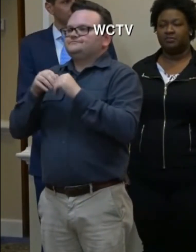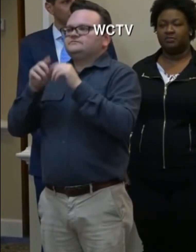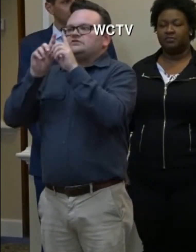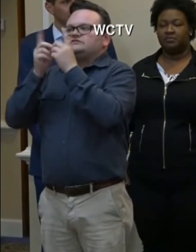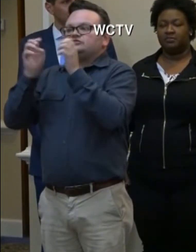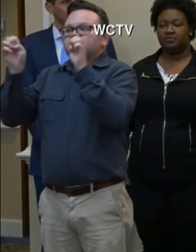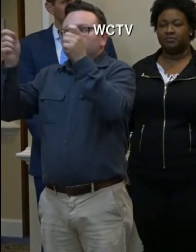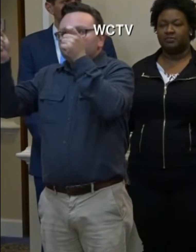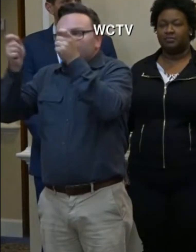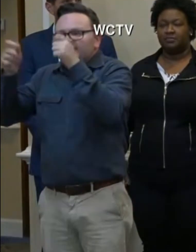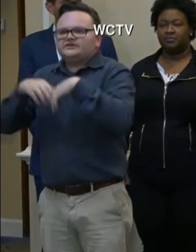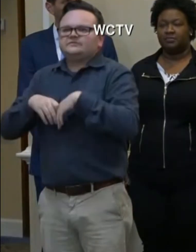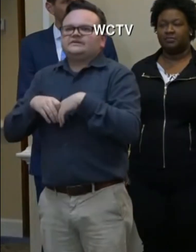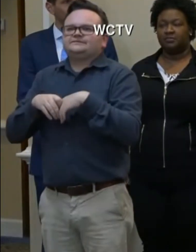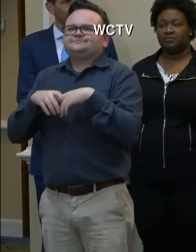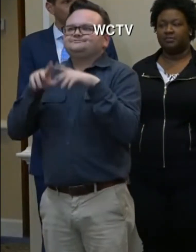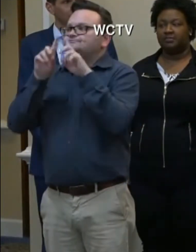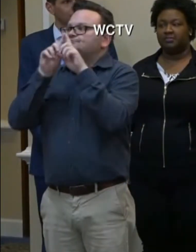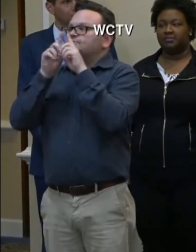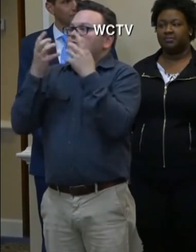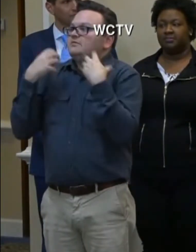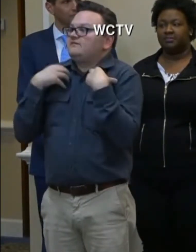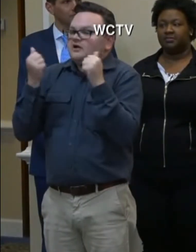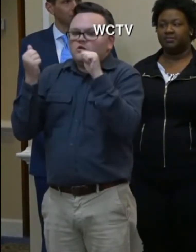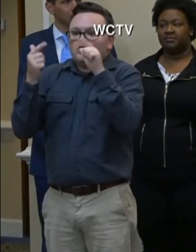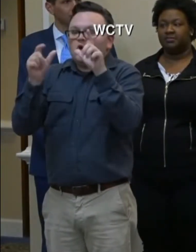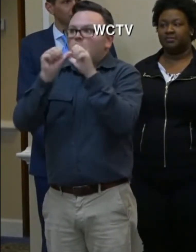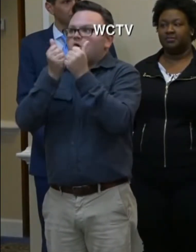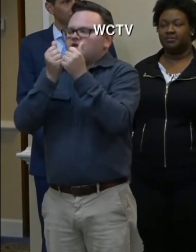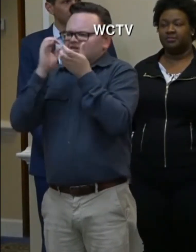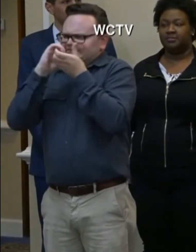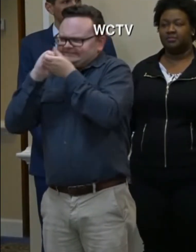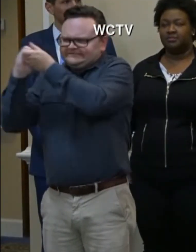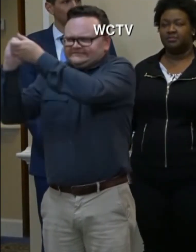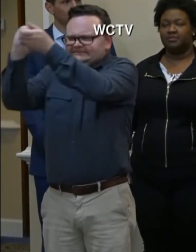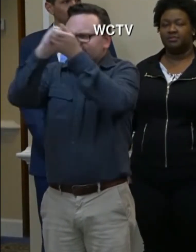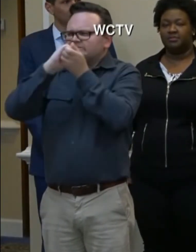Health and all state agencies at the Division of Emergency Management we have